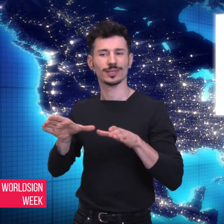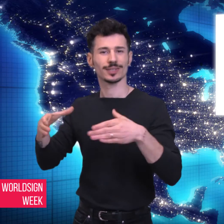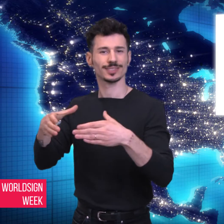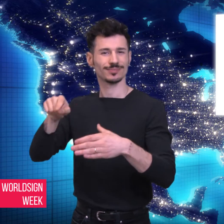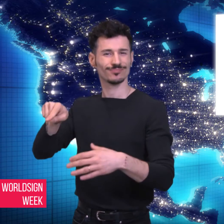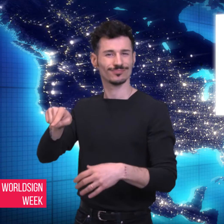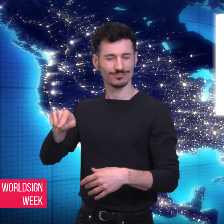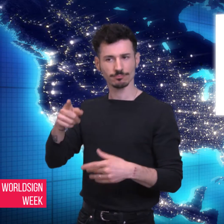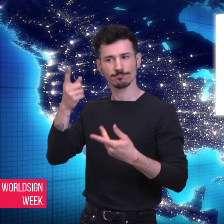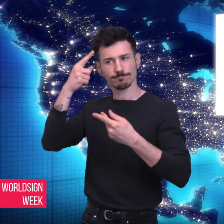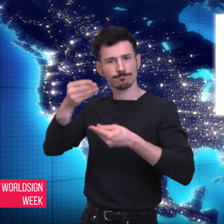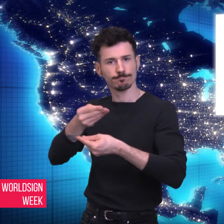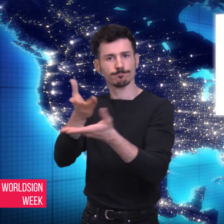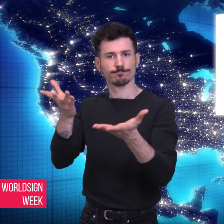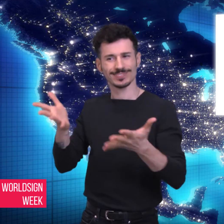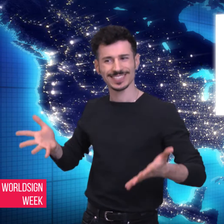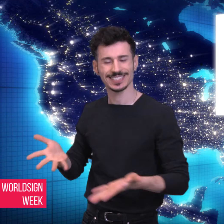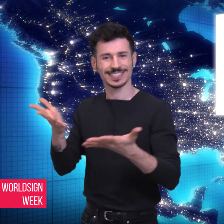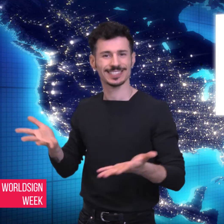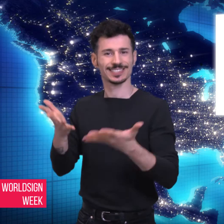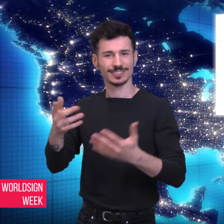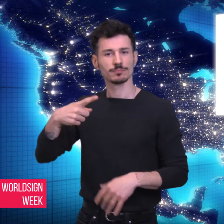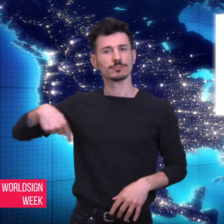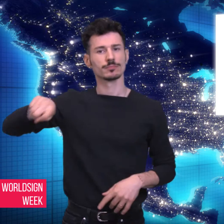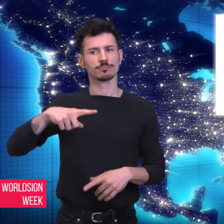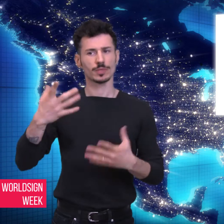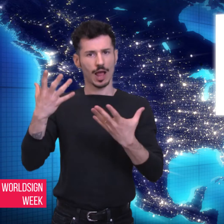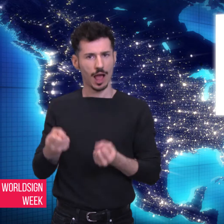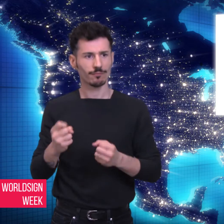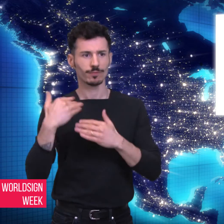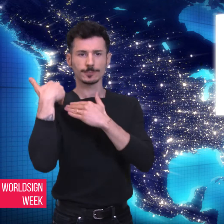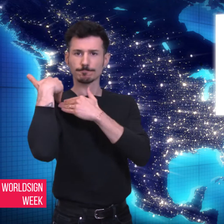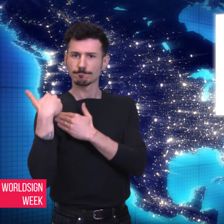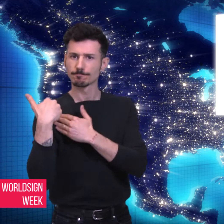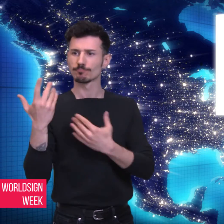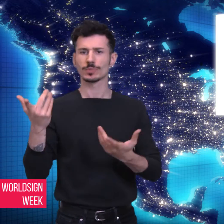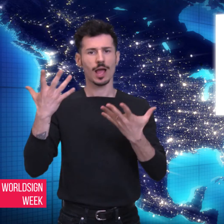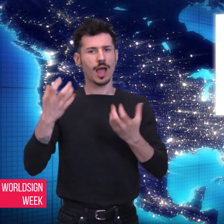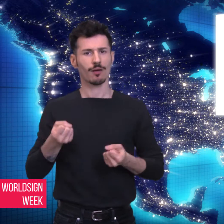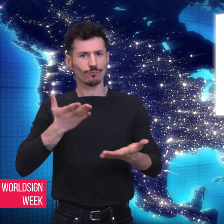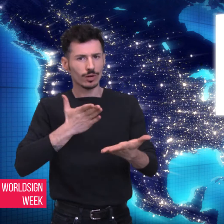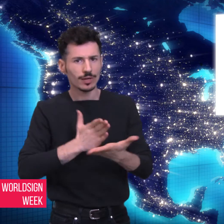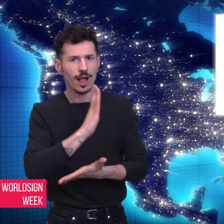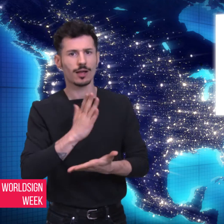Indian Deaf community to understand their roles, rights